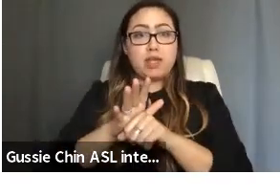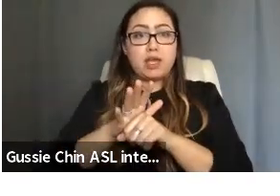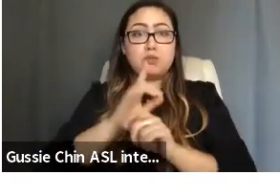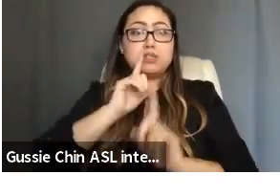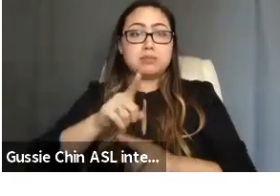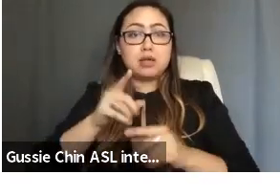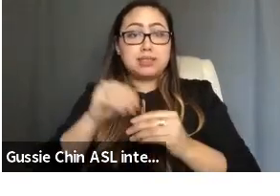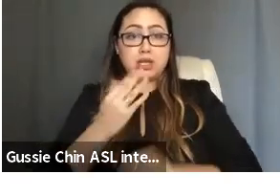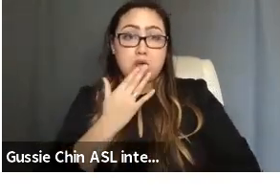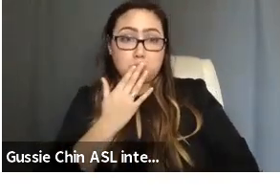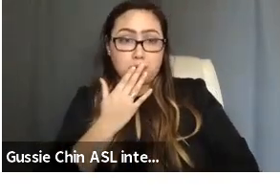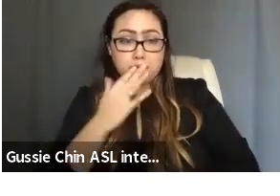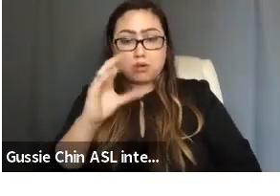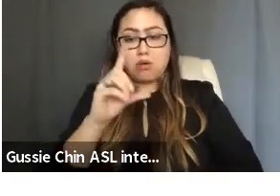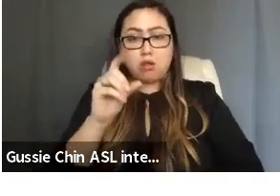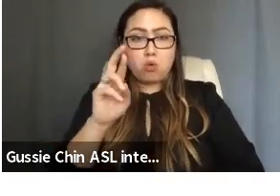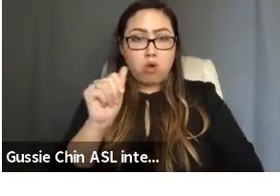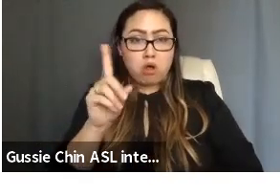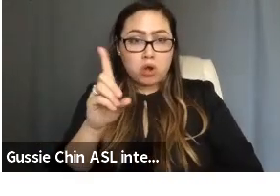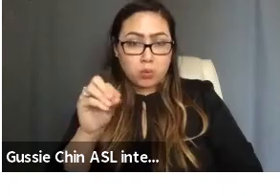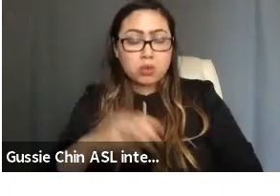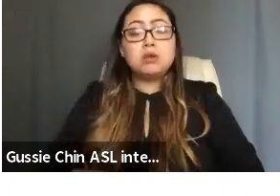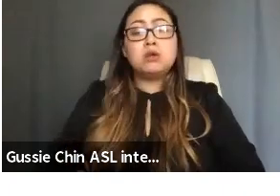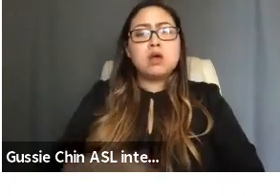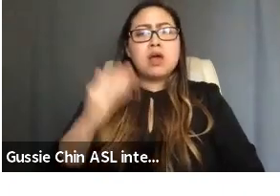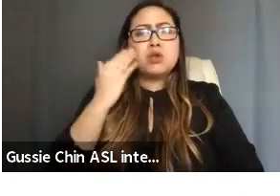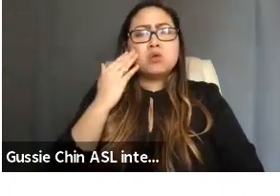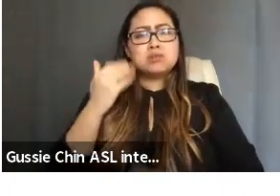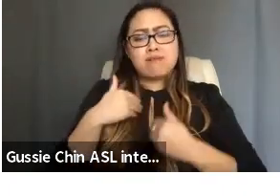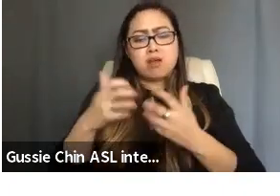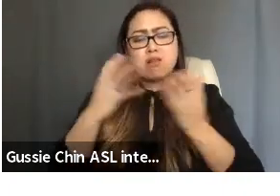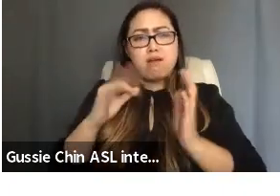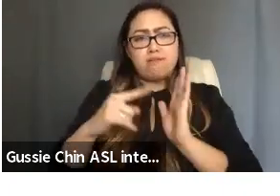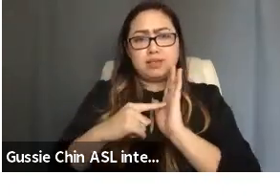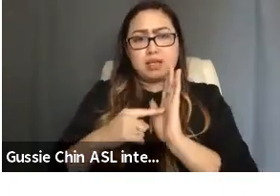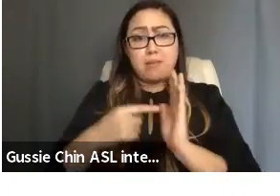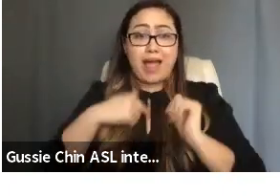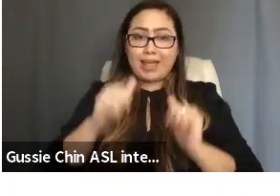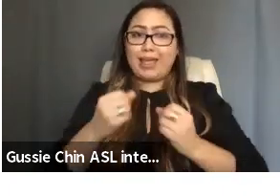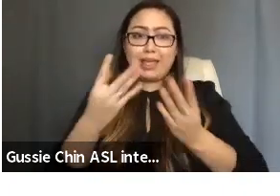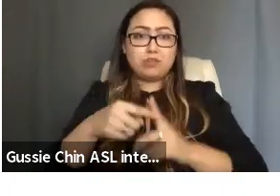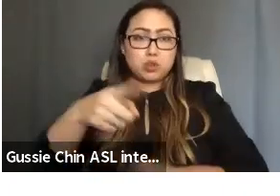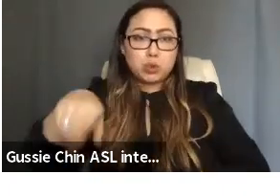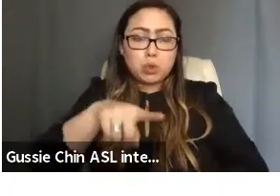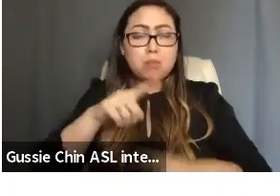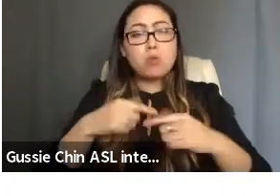there are a lot of examples I could give you guys, but since we're still in COVID